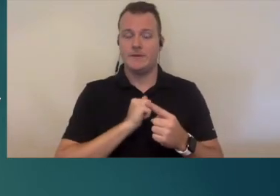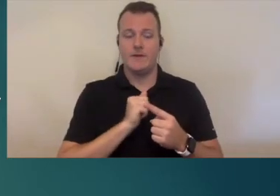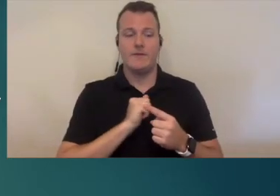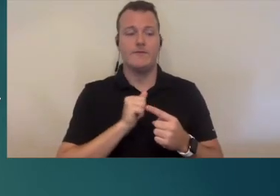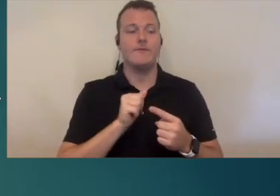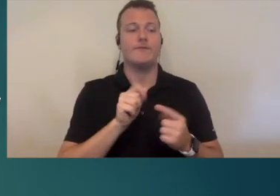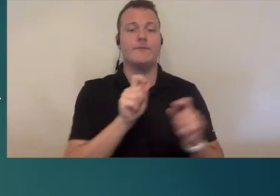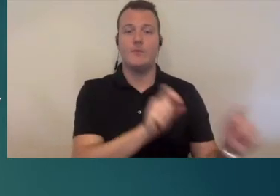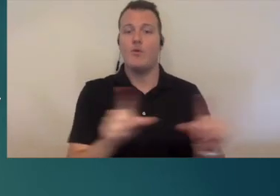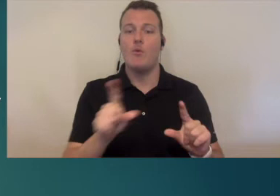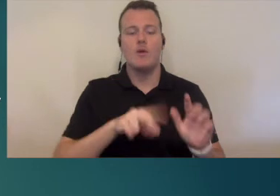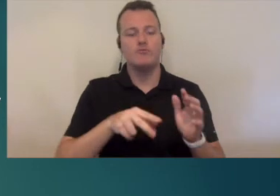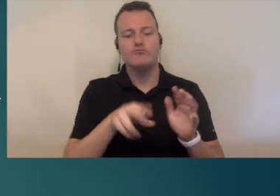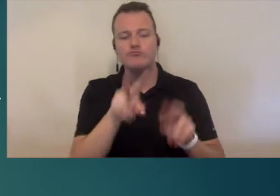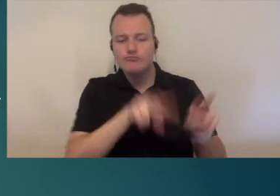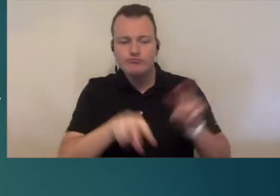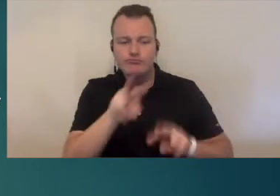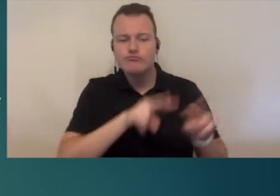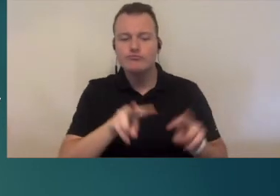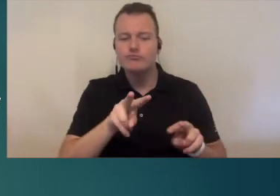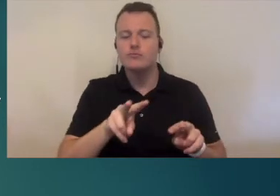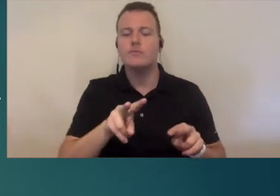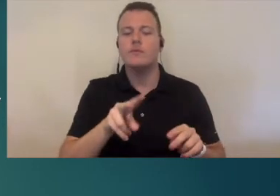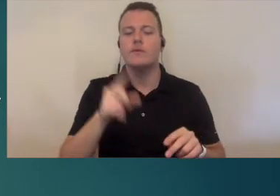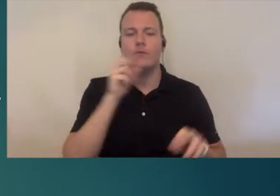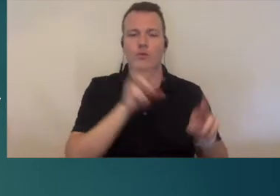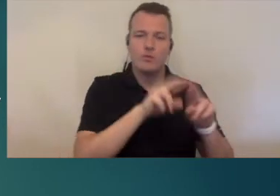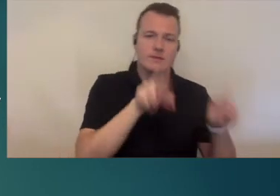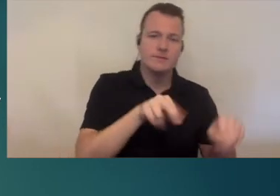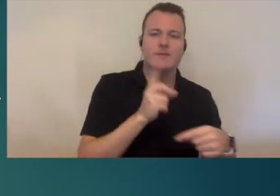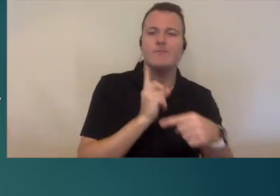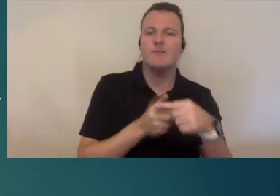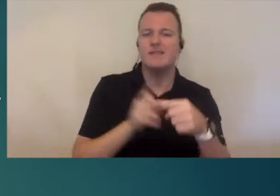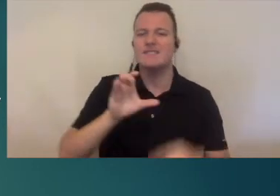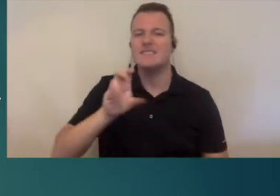curriculum vitaes, which we'll talk about in the next slide, the more details you